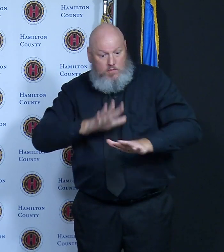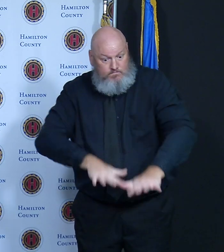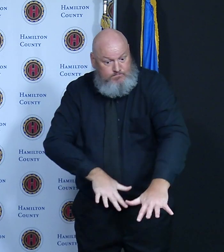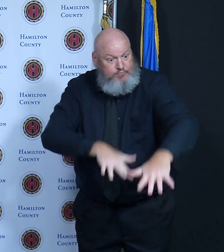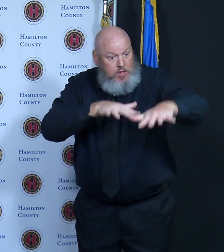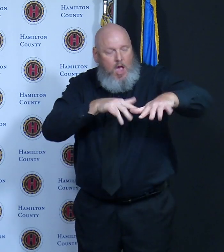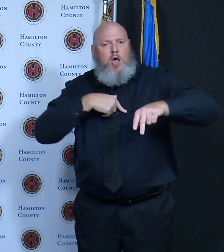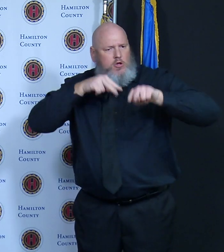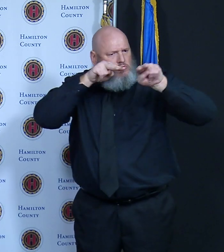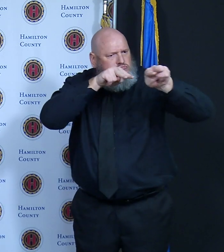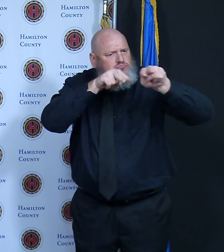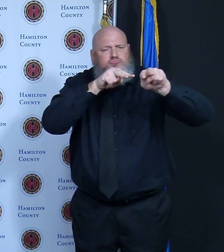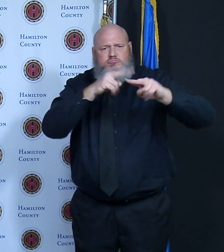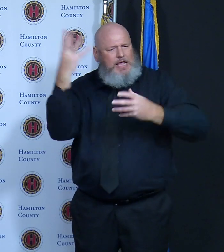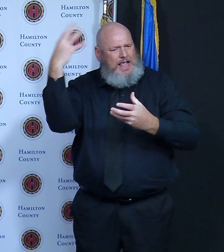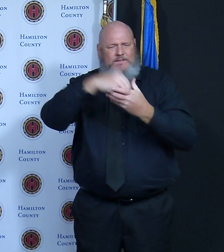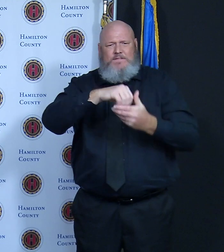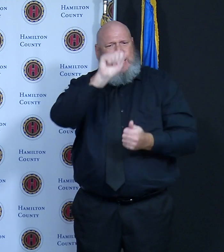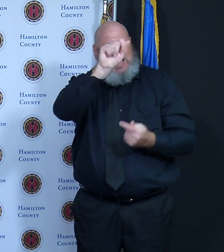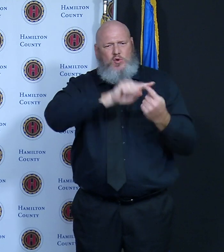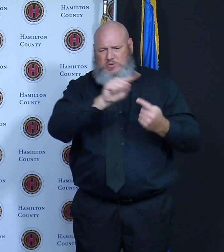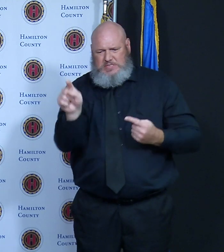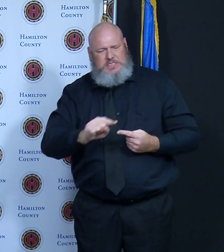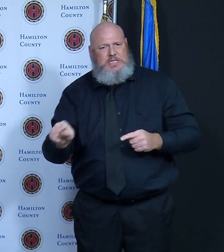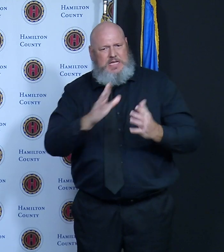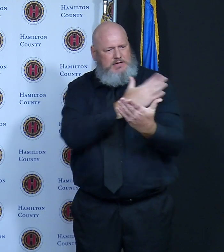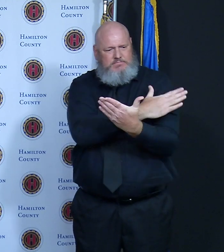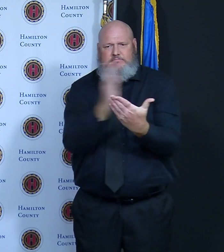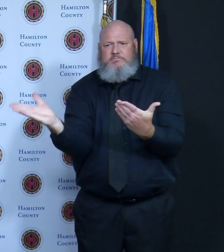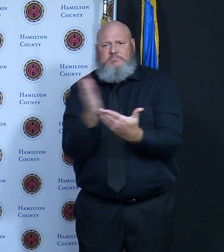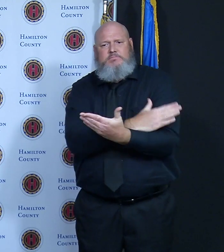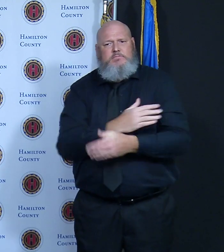that we need to remember that while we are focused on responding and staying